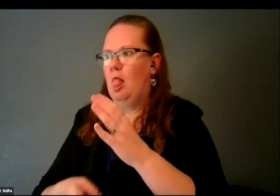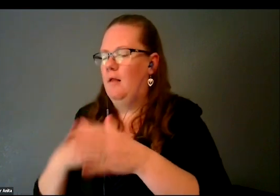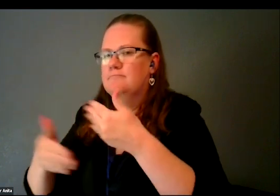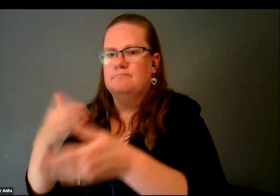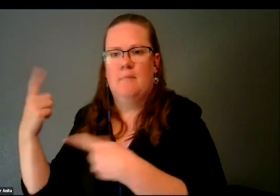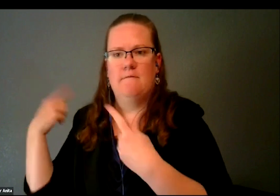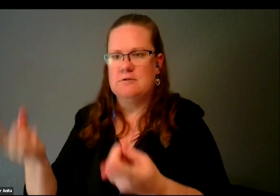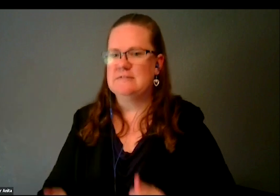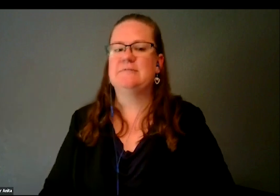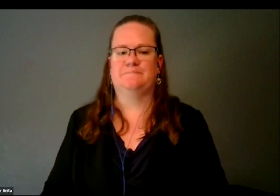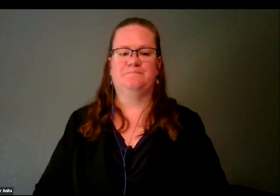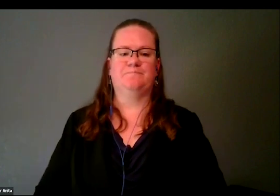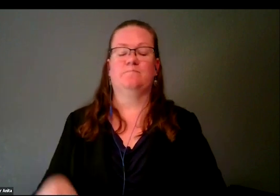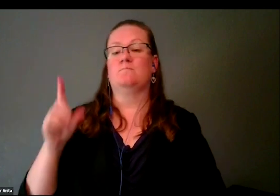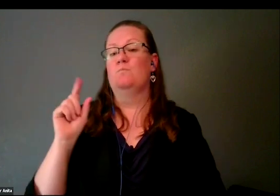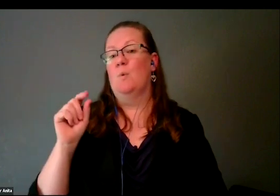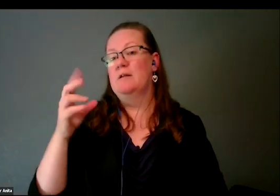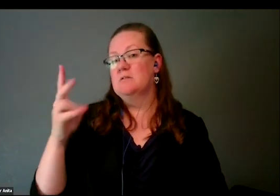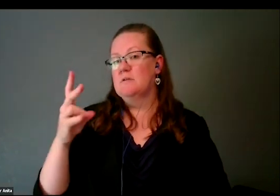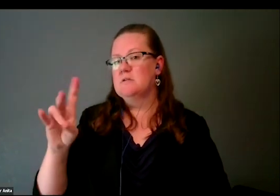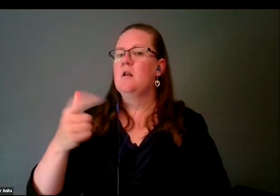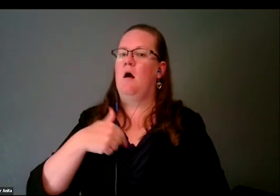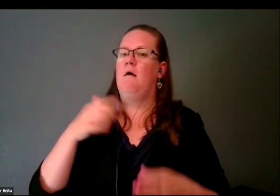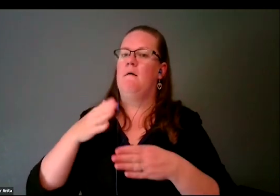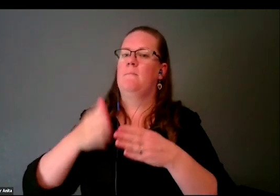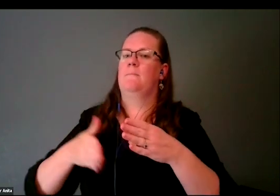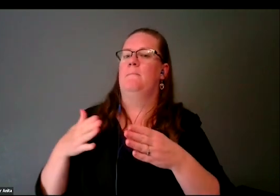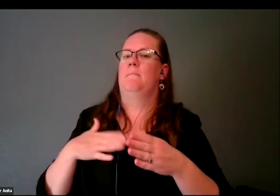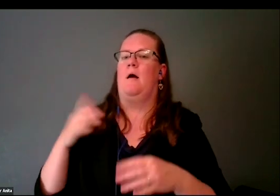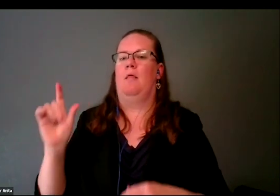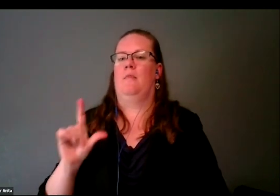In 2017, I completed my Library of Congress Nemeth certification course